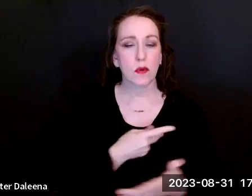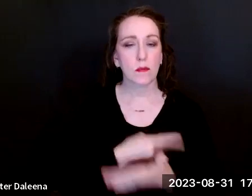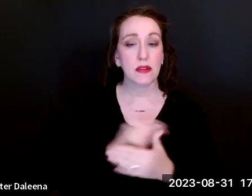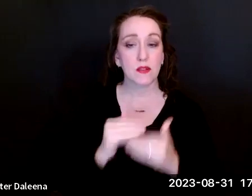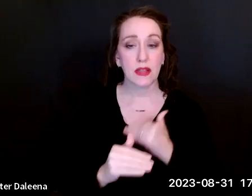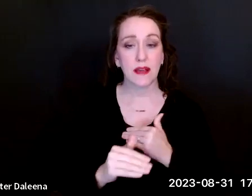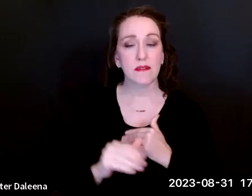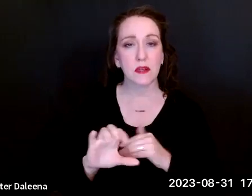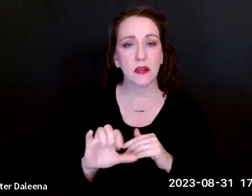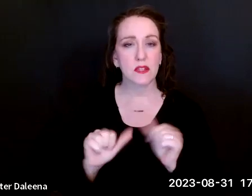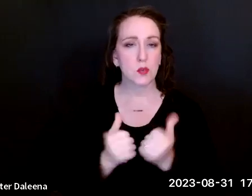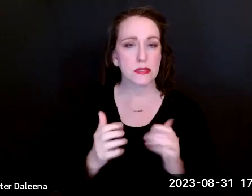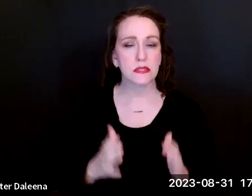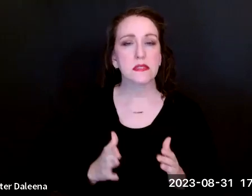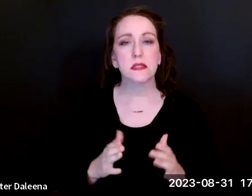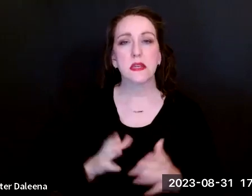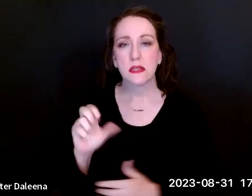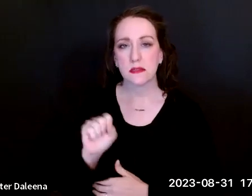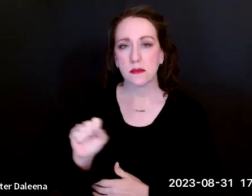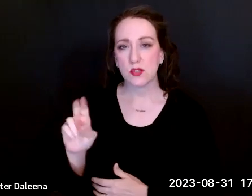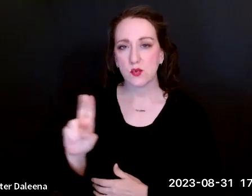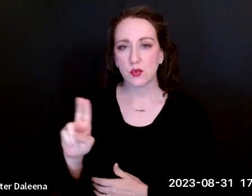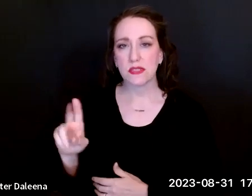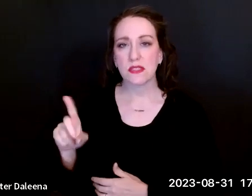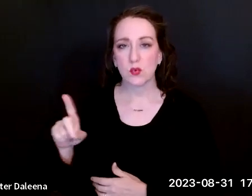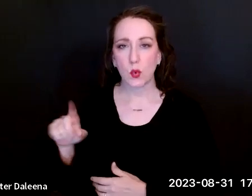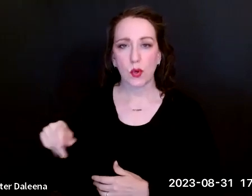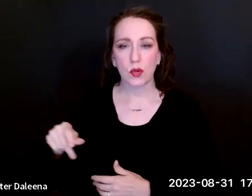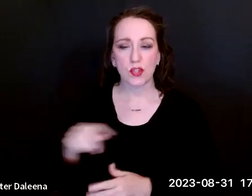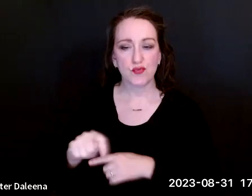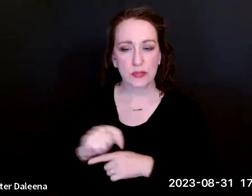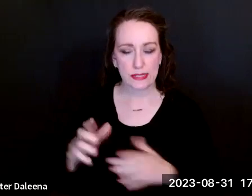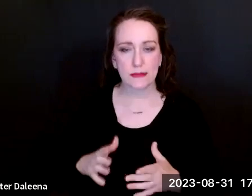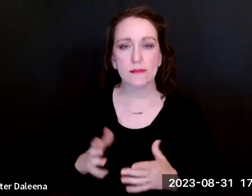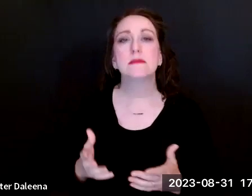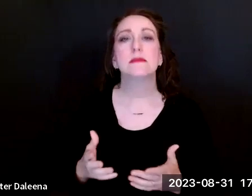and substance use disorder trainees this limitation creates a barrier has